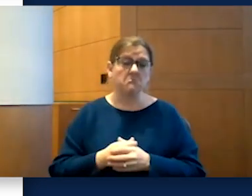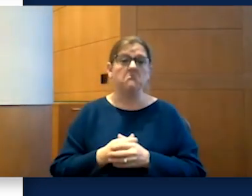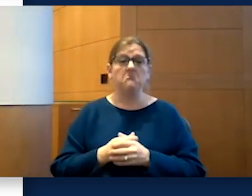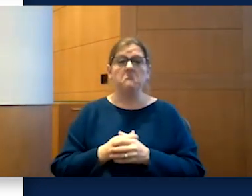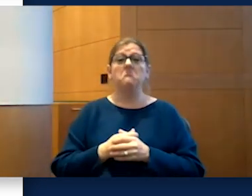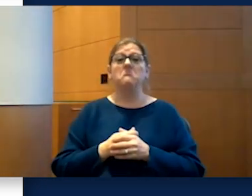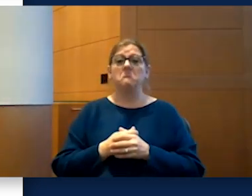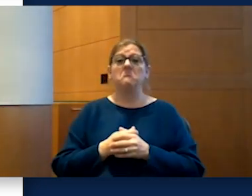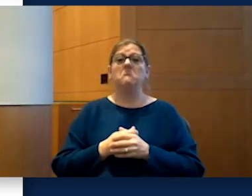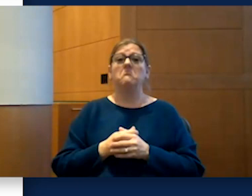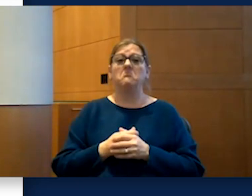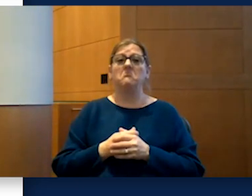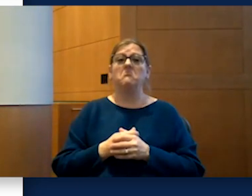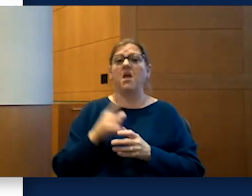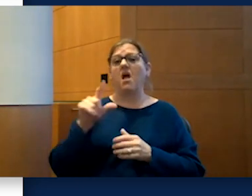But we're trying to set up everyone's different adaptations at the same time. And that's where the lab really -- or the -- what's it called?